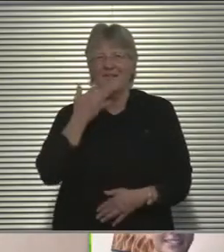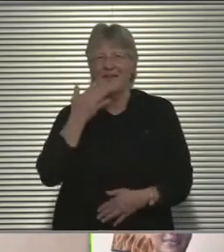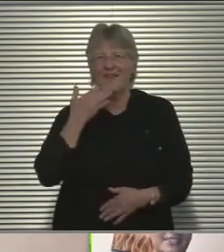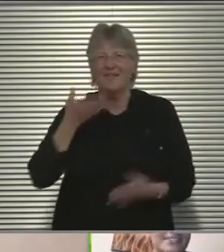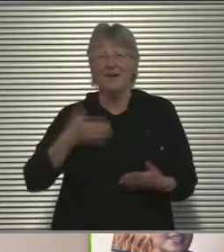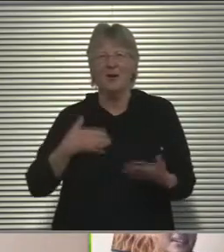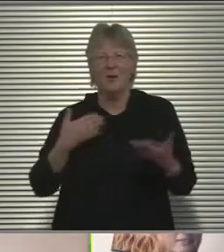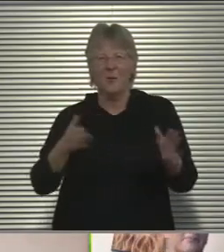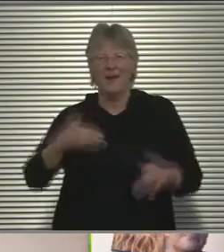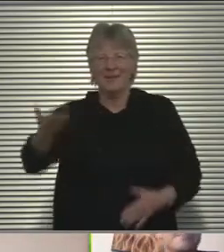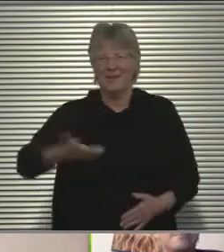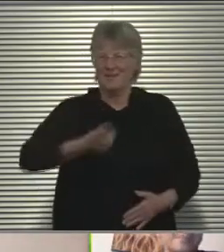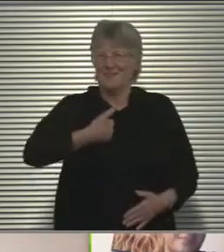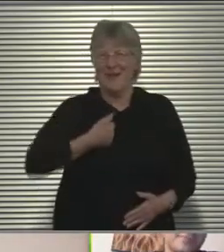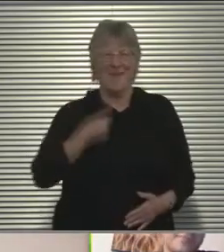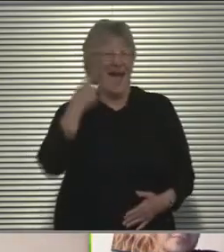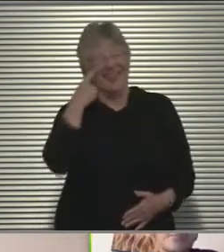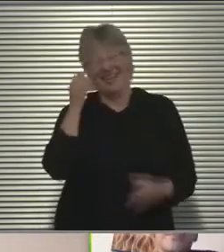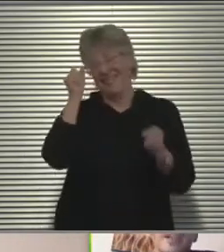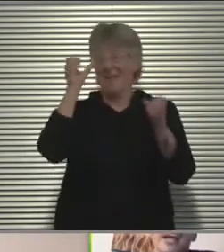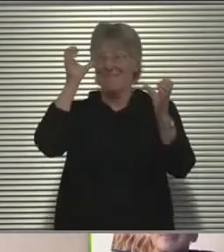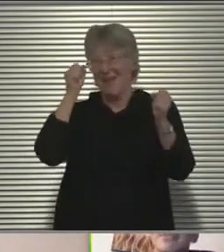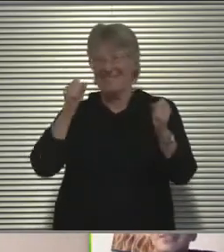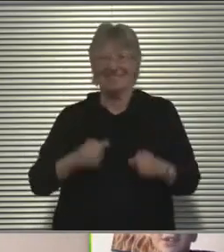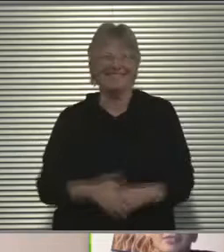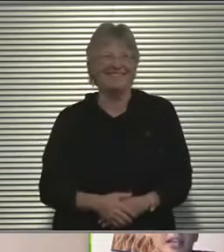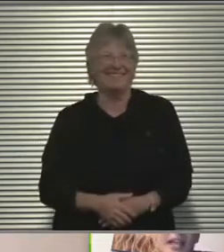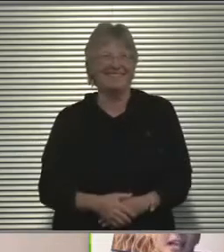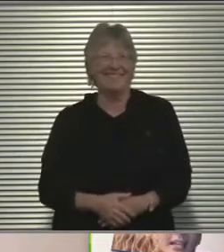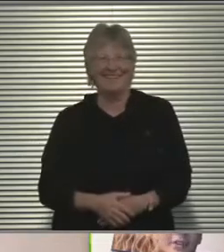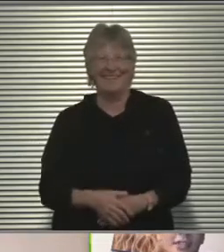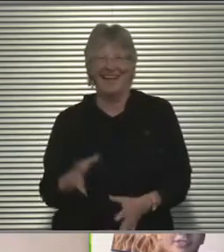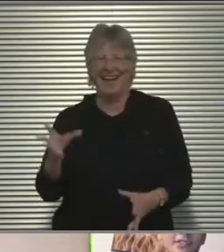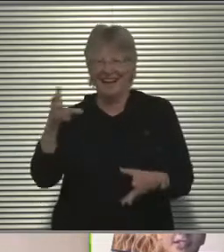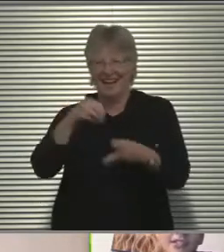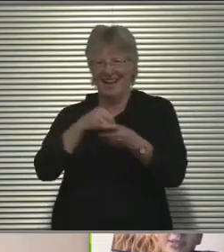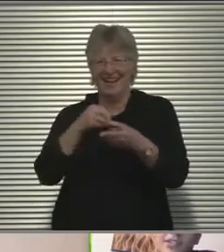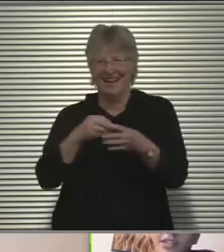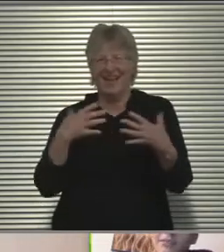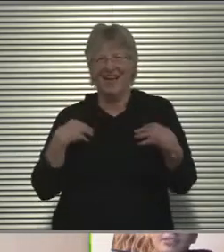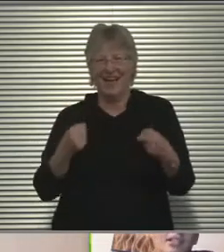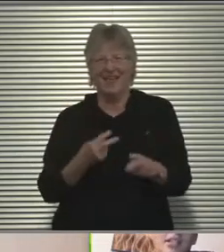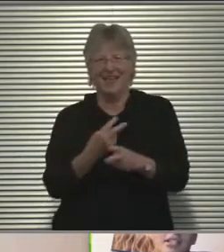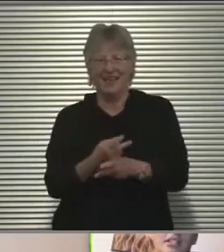I think it's amazing. (clears throat) I am heavily involved in healthcare related clubs on campus.